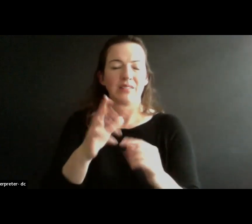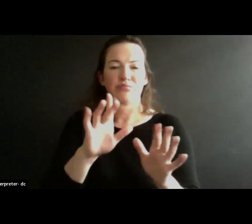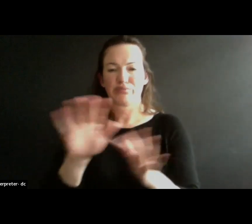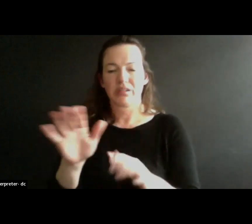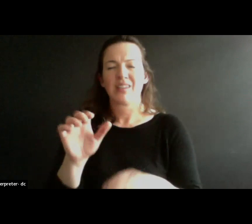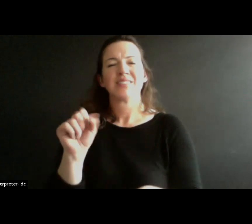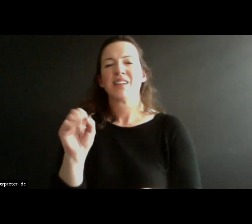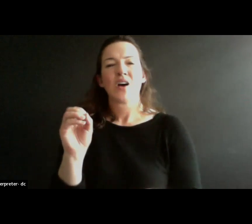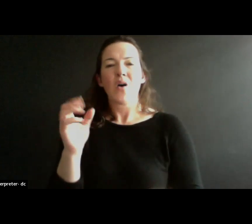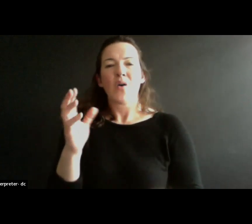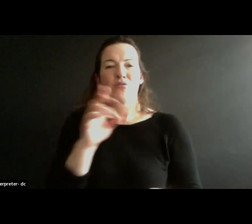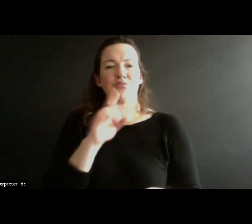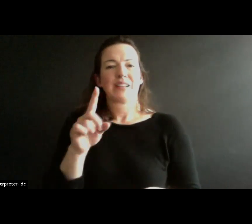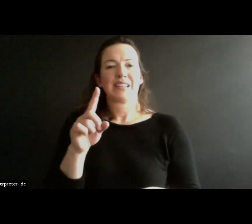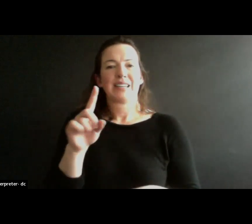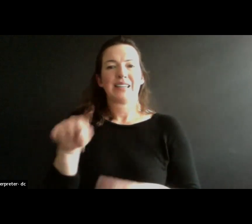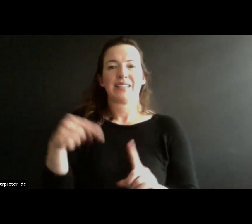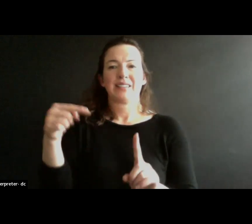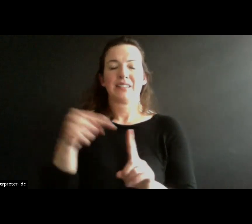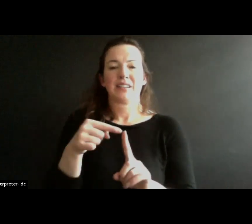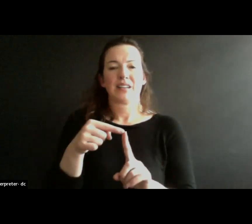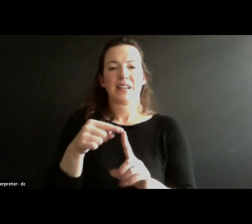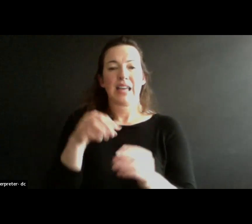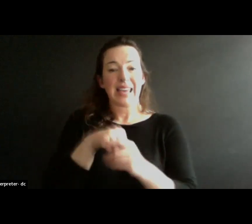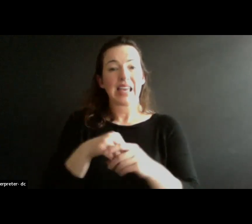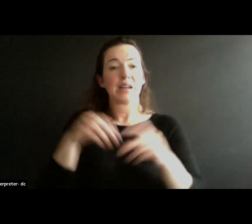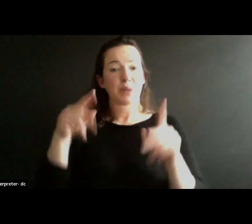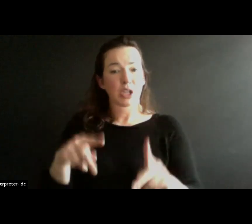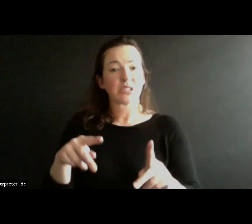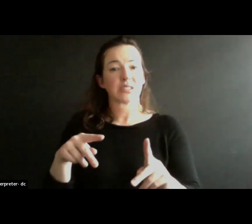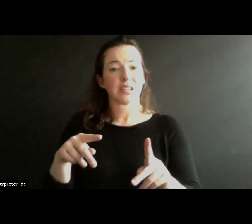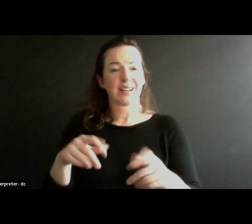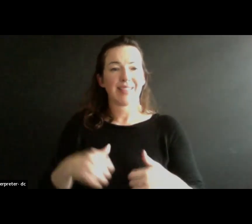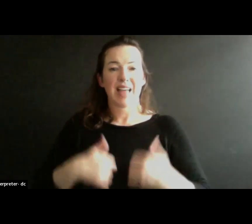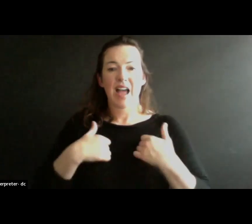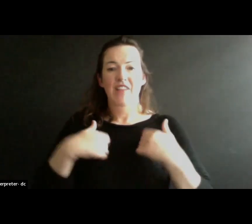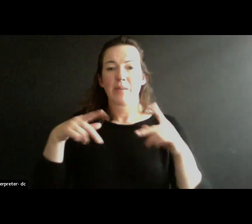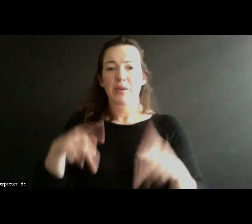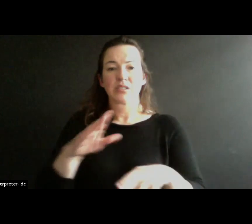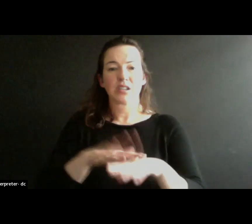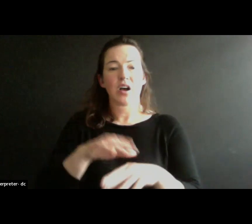that, and that ultimately the in person or the live person on the zoom call was actually